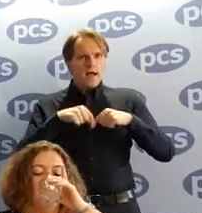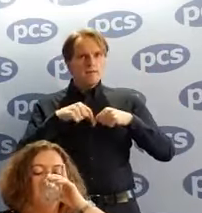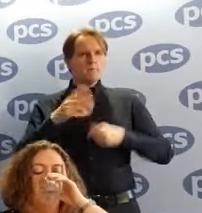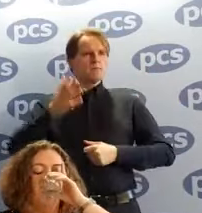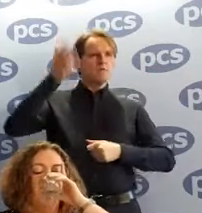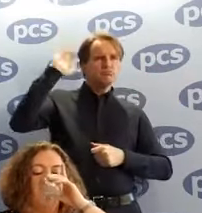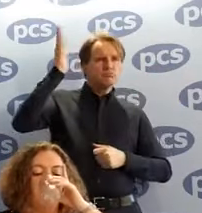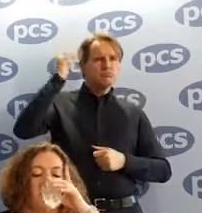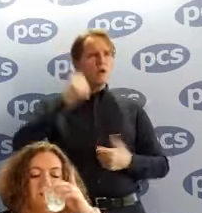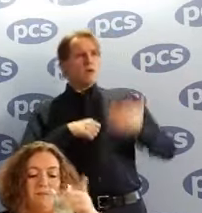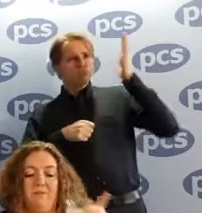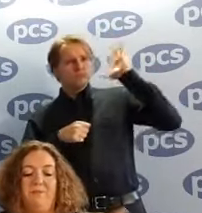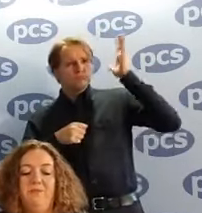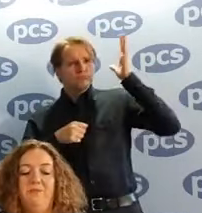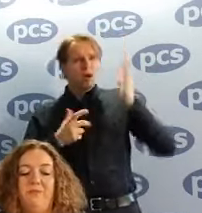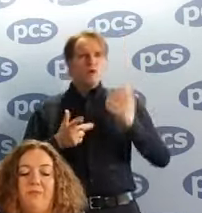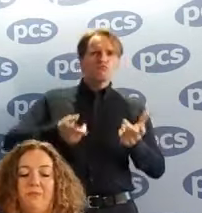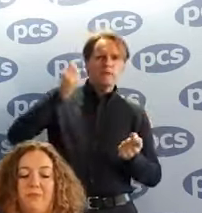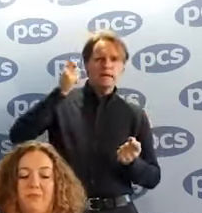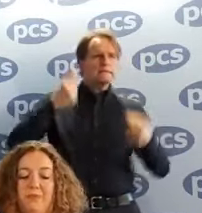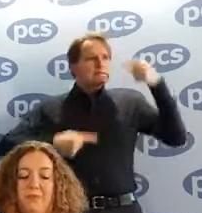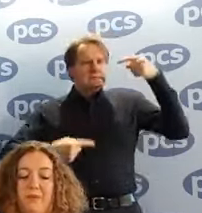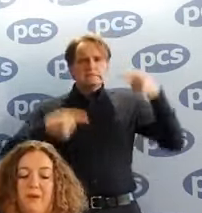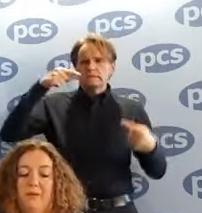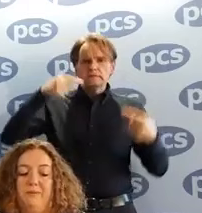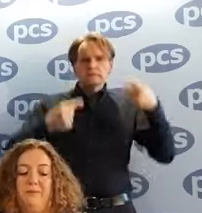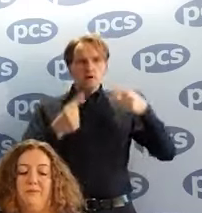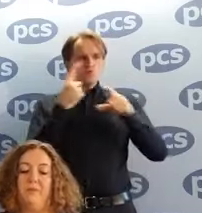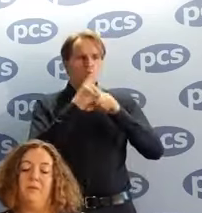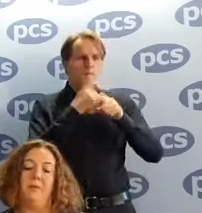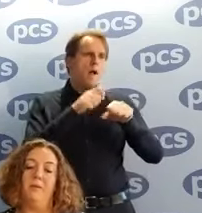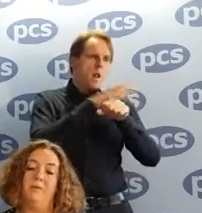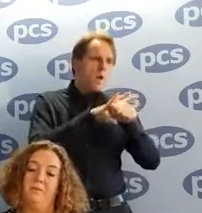members and raising issues from local things that are of concern right up to